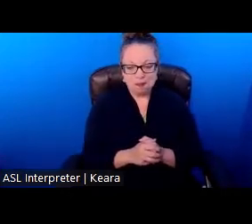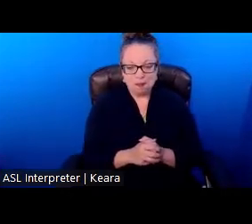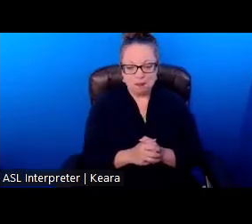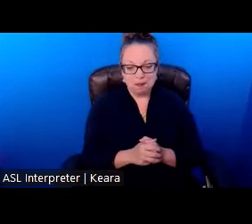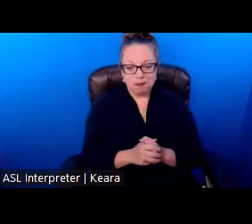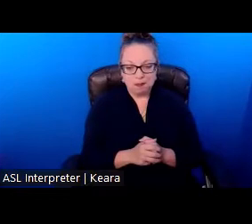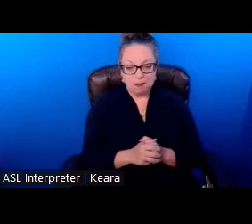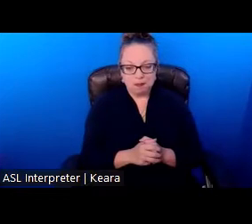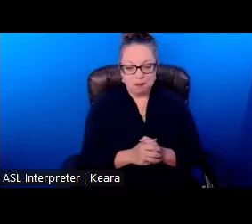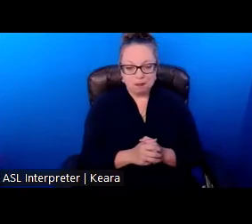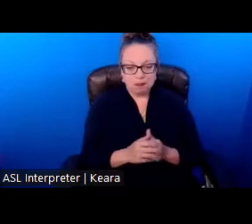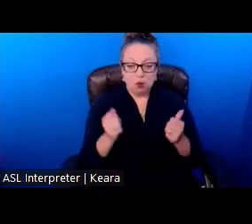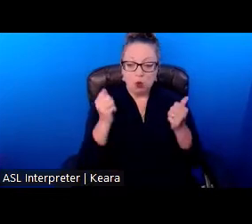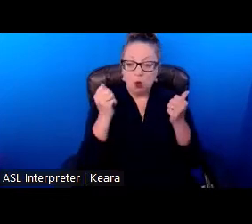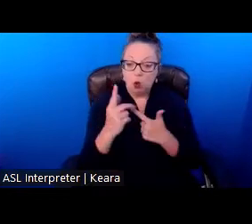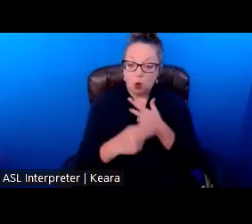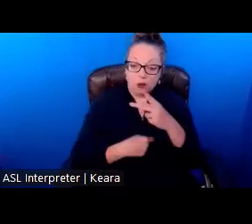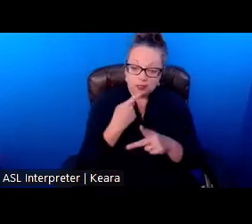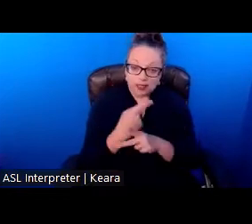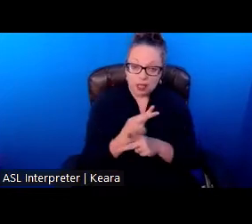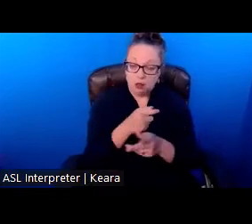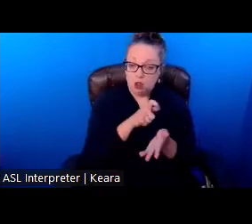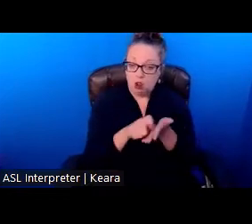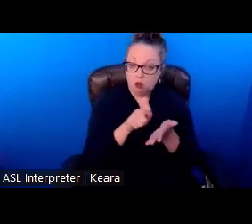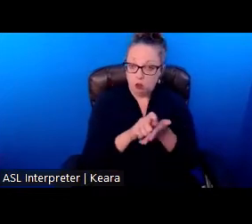All forms of written poetry.